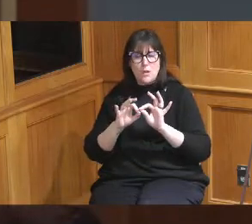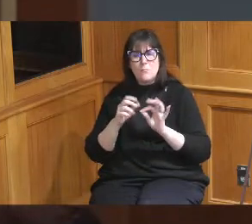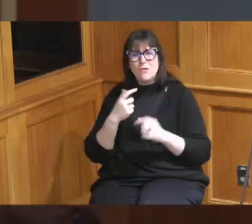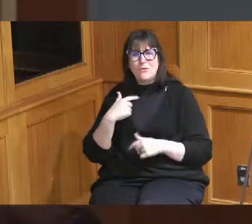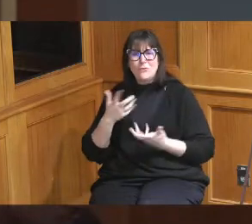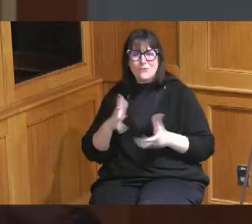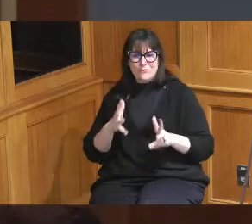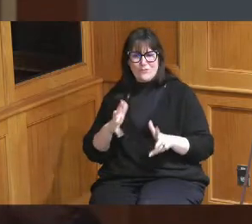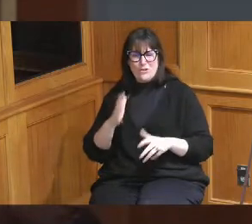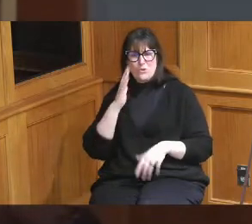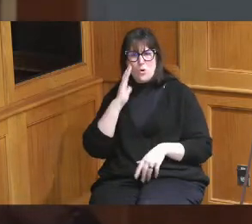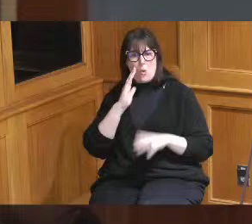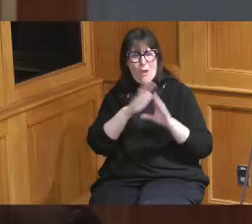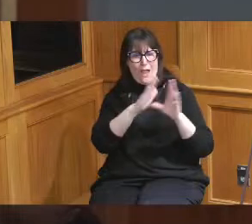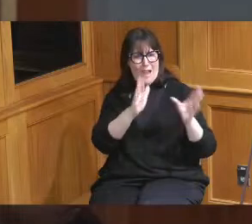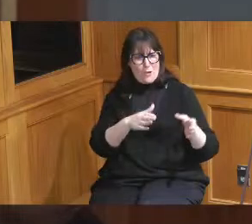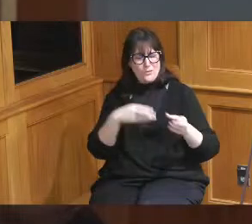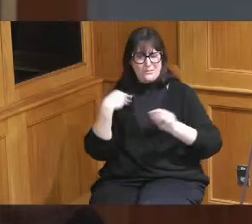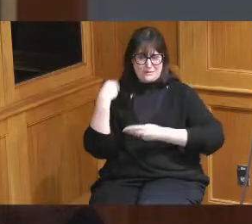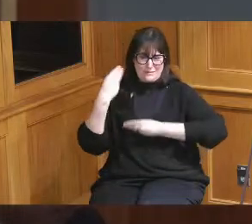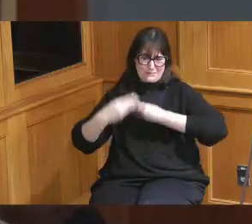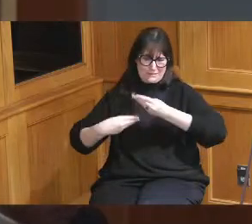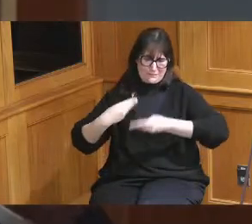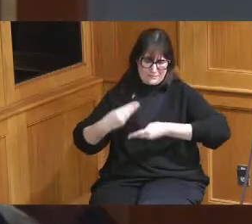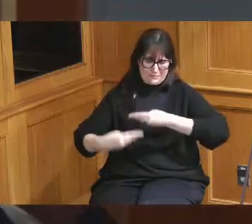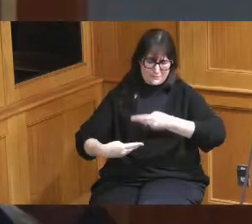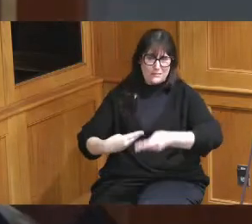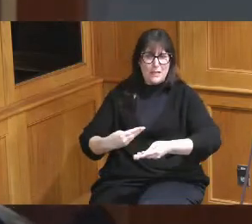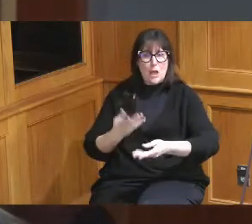that have been passed down from generation to generation and may or may not be be carrying